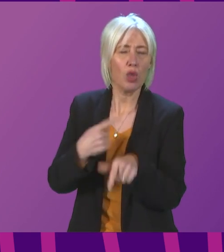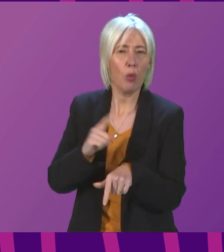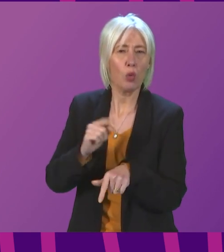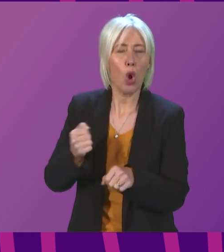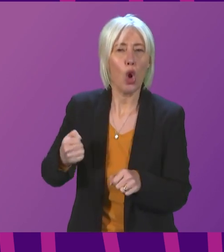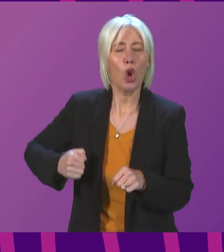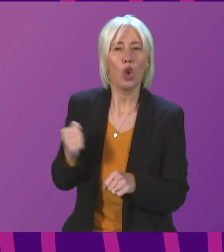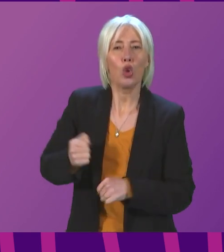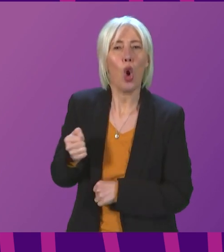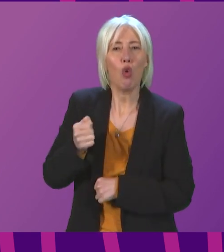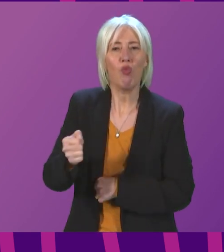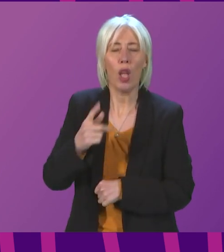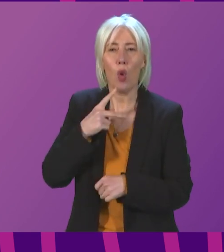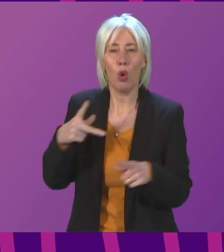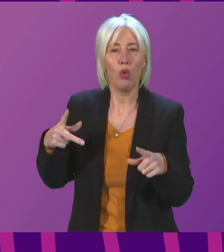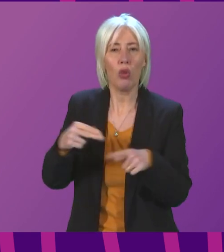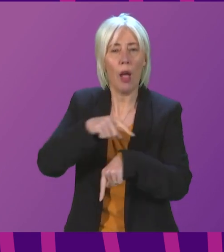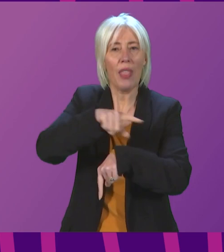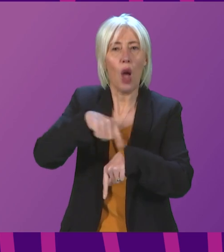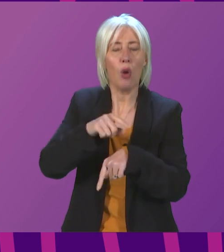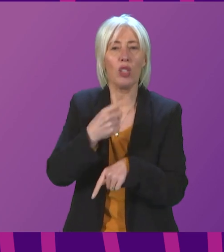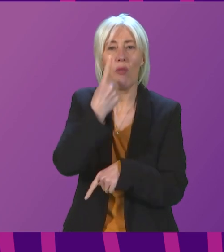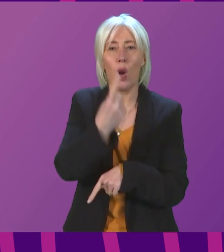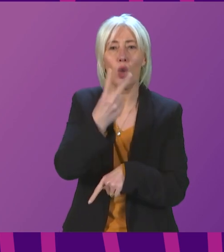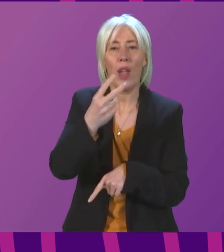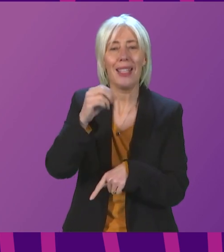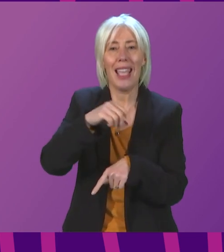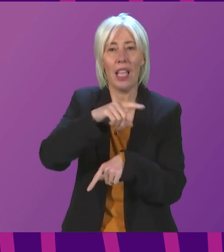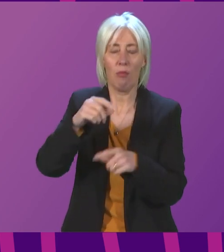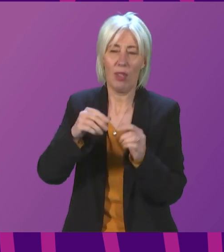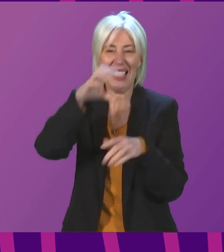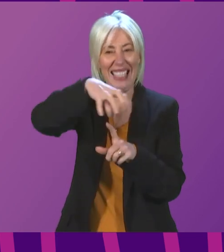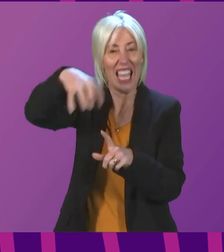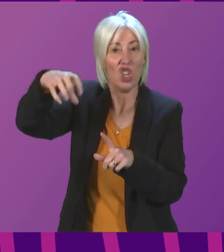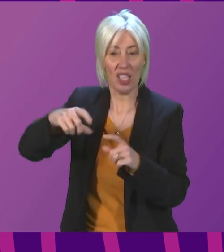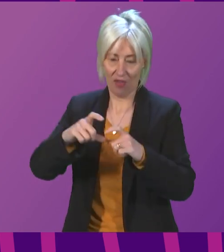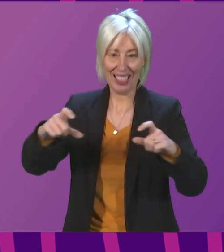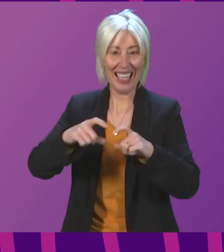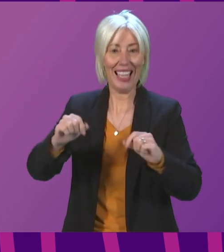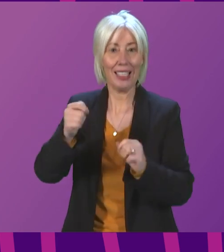plans to cut ticket office opening hours at 120 stations and to close three ticket offices entirely.